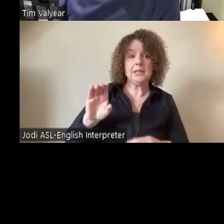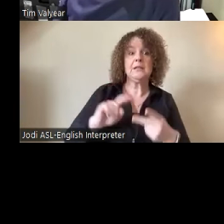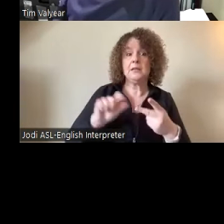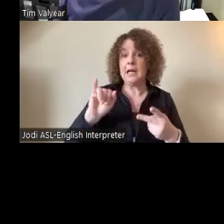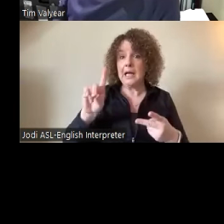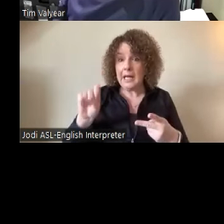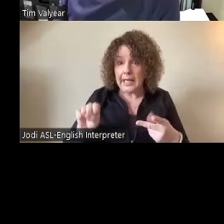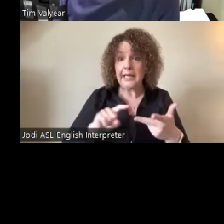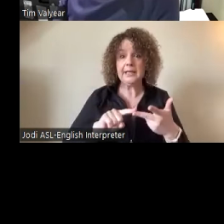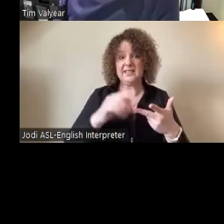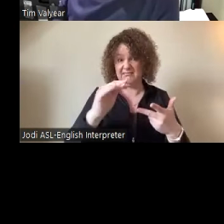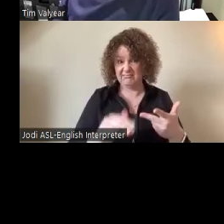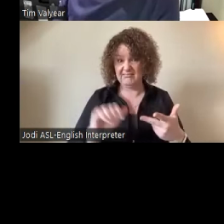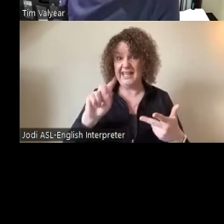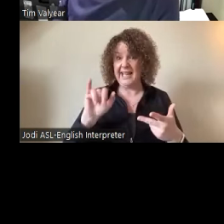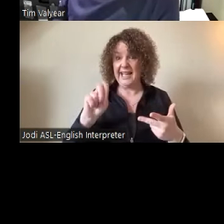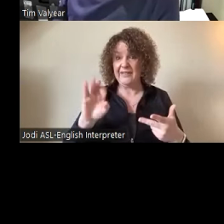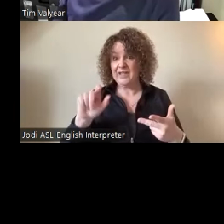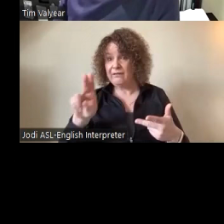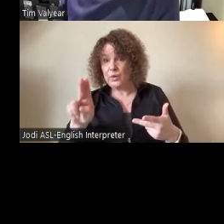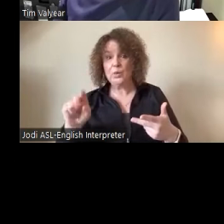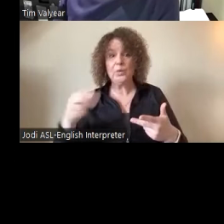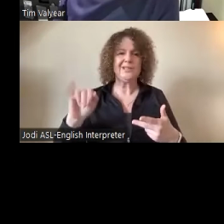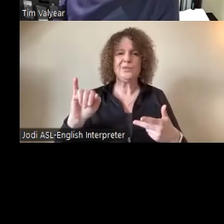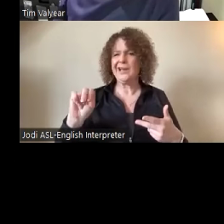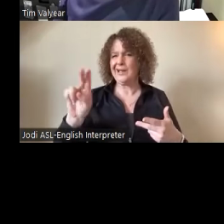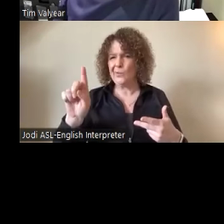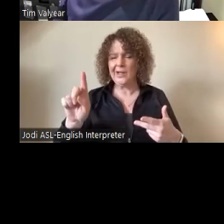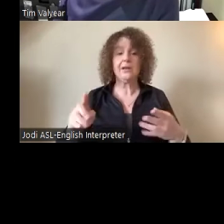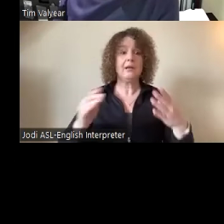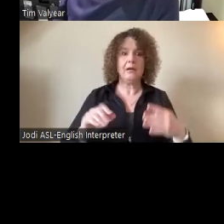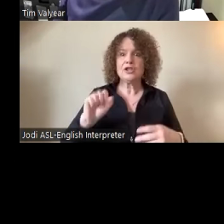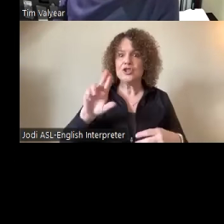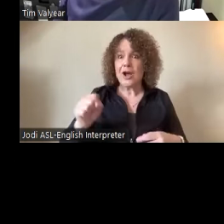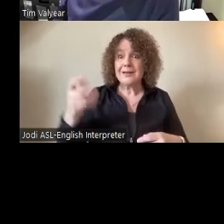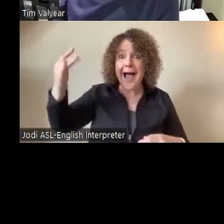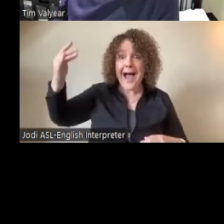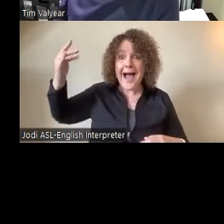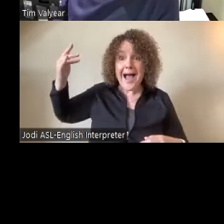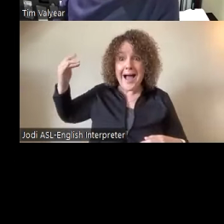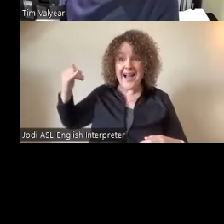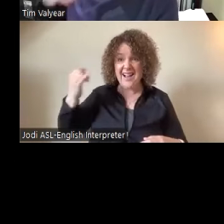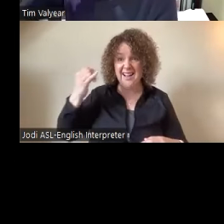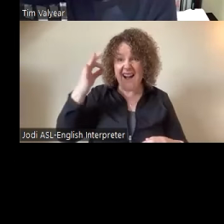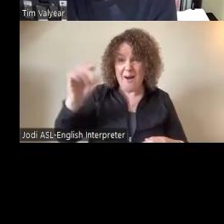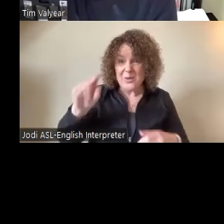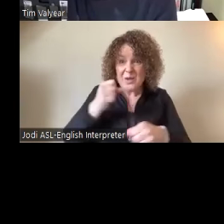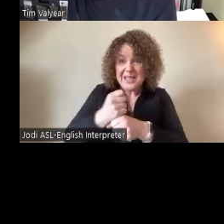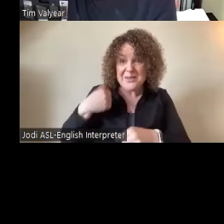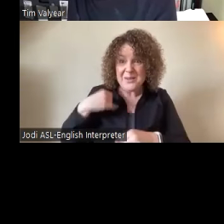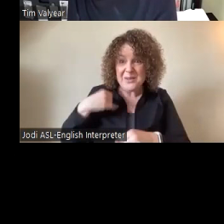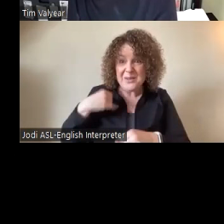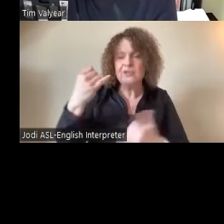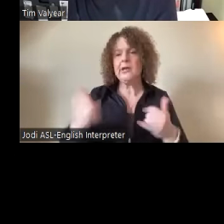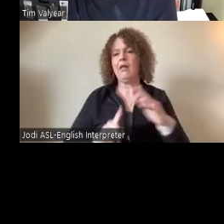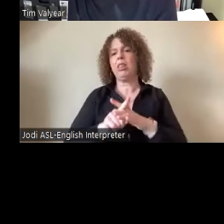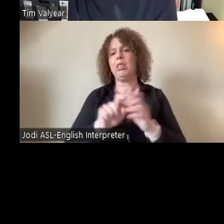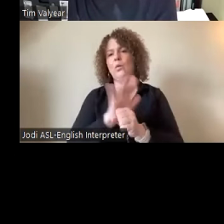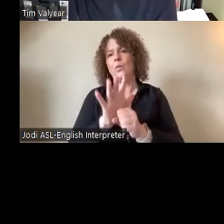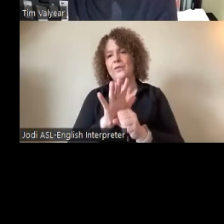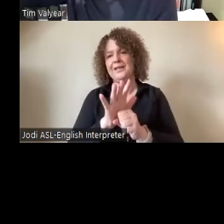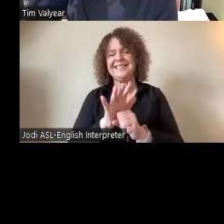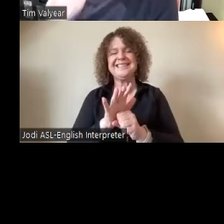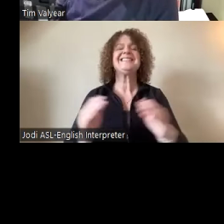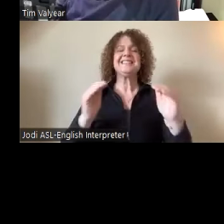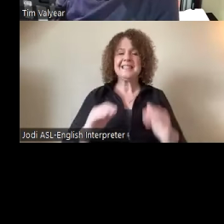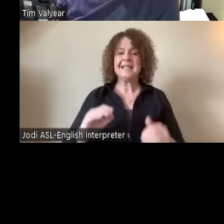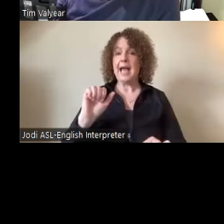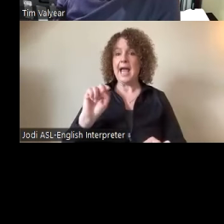on prevention. Big word, prevention. And we all know